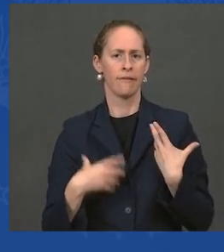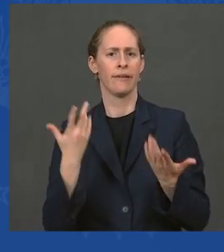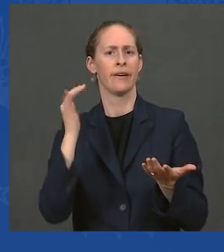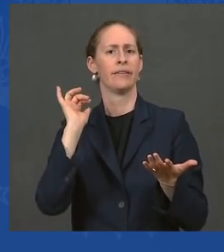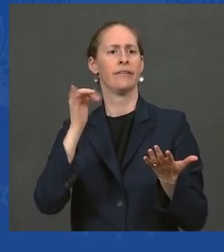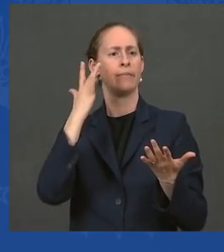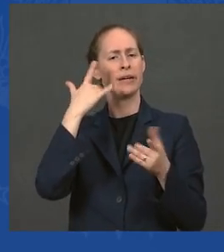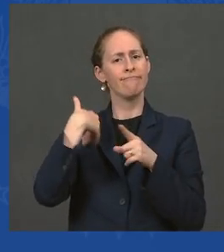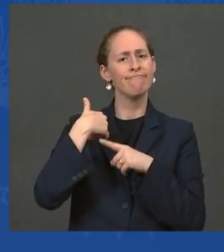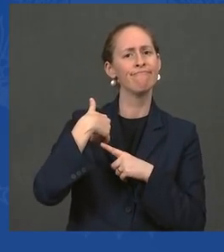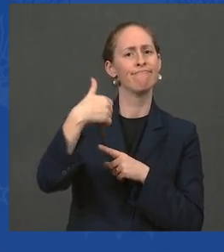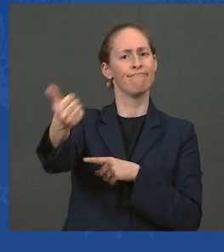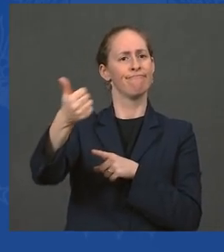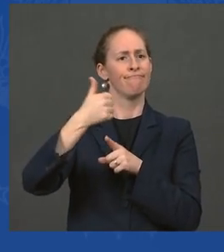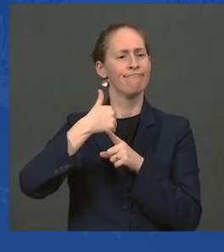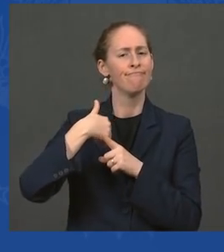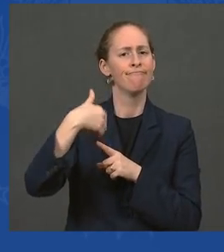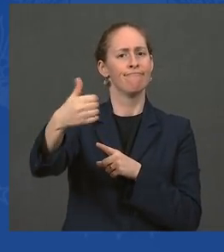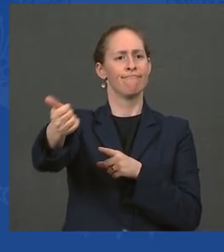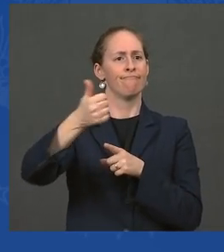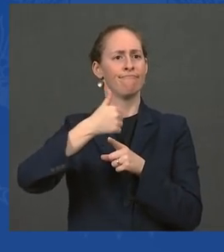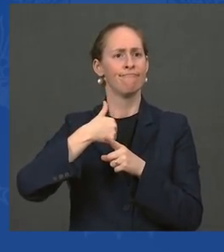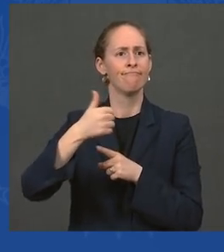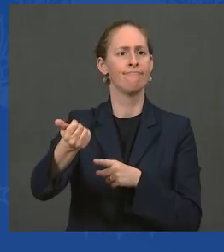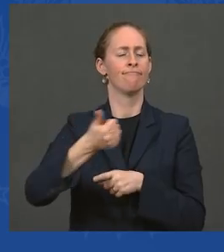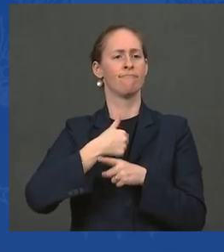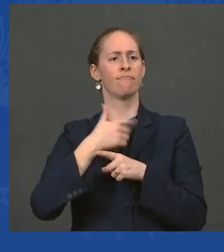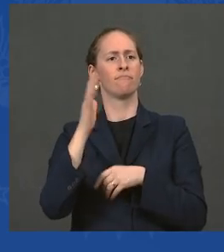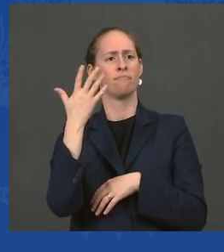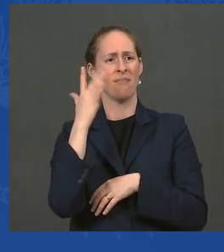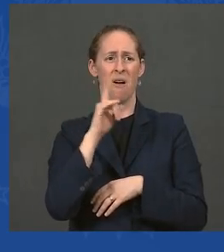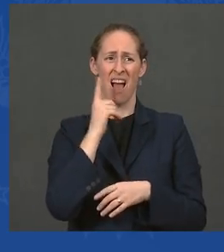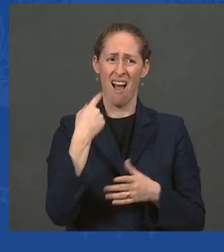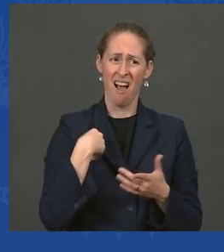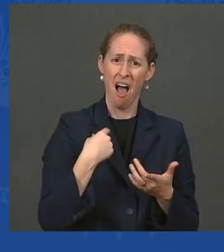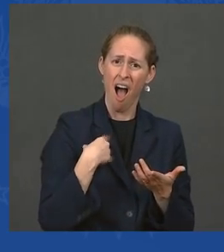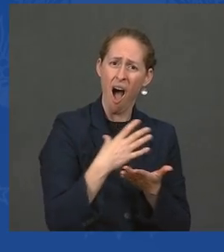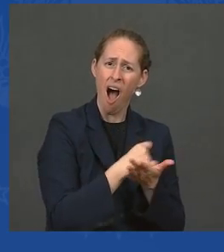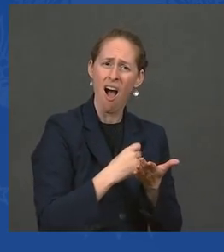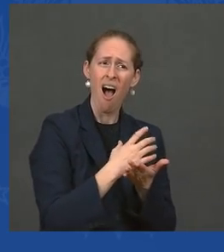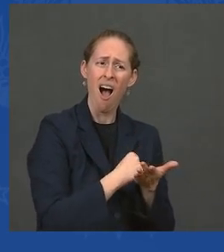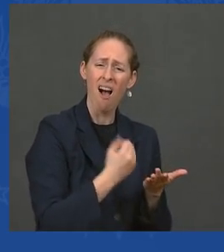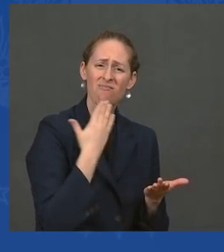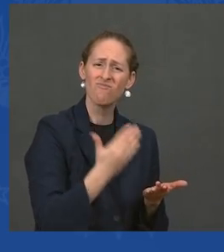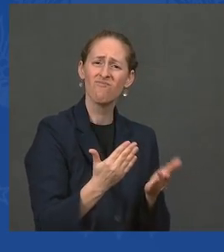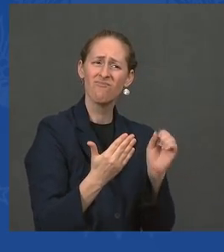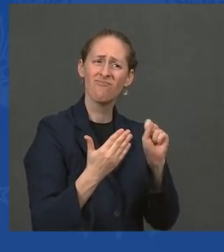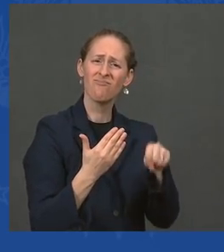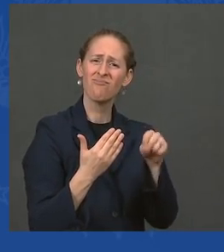because I could no more afford -- and I was making a lot of money then. Now, granted, I was listed for 36 years